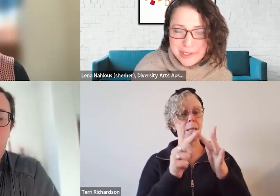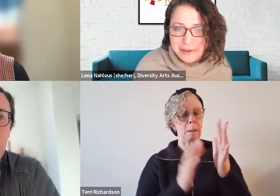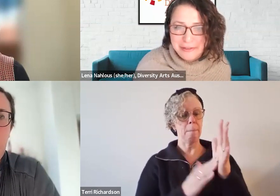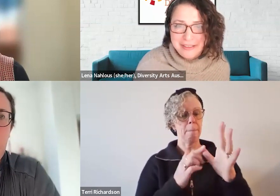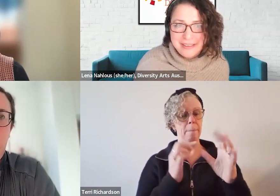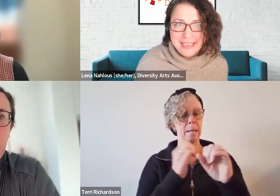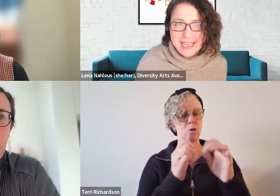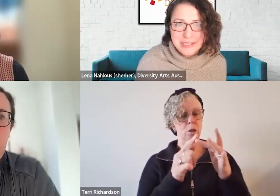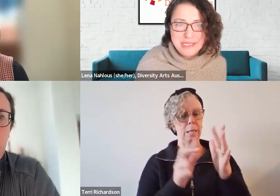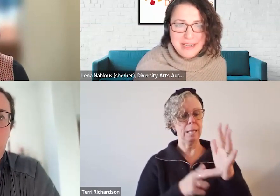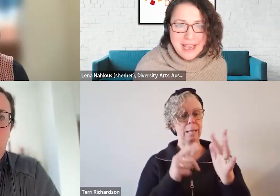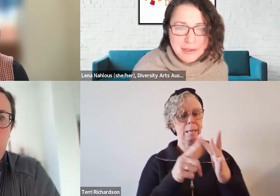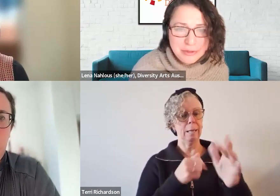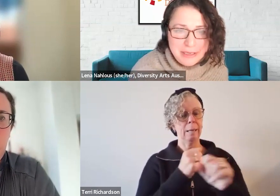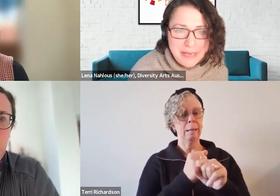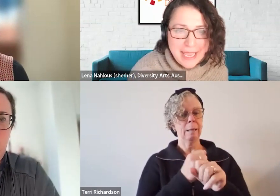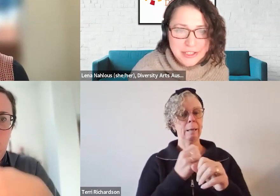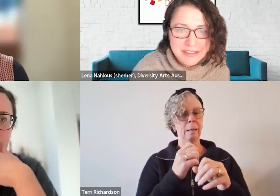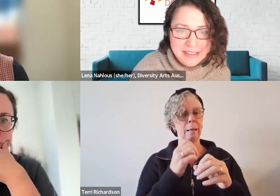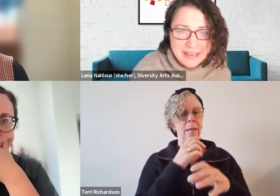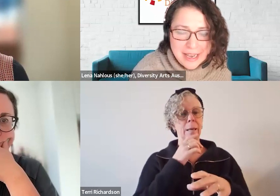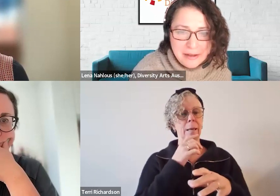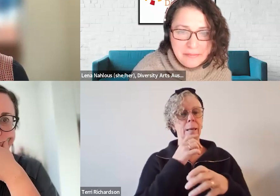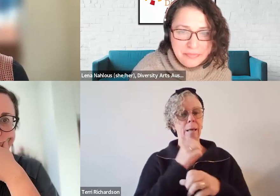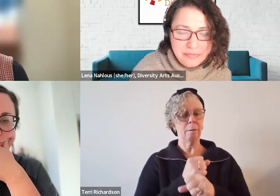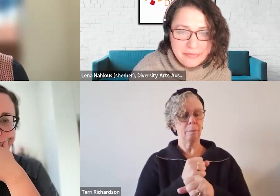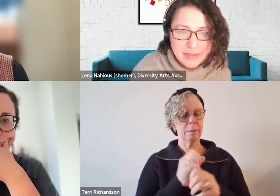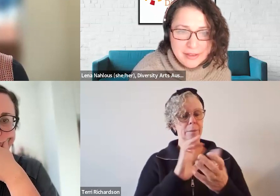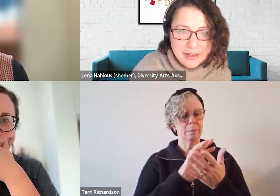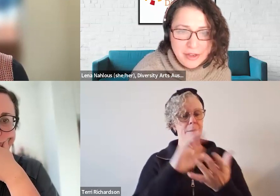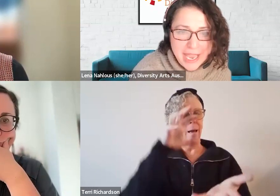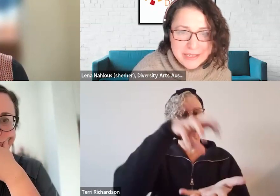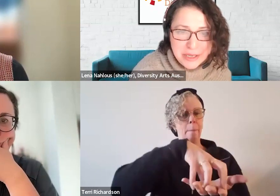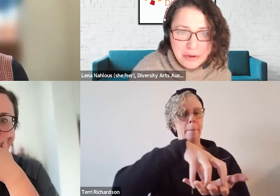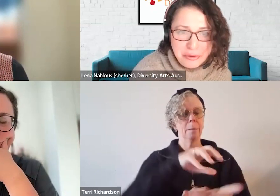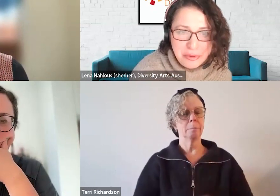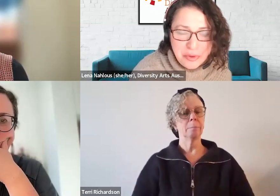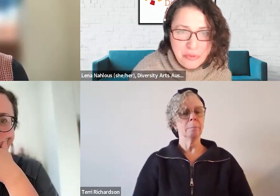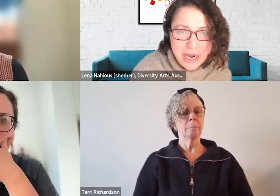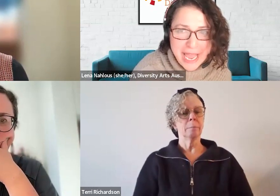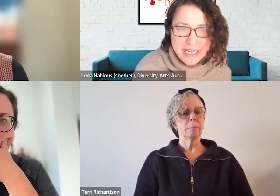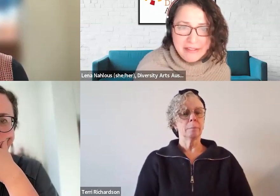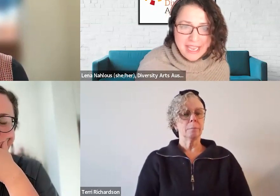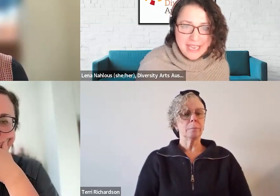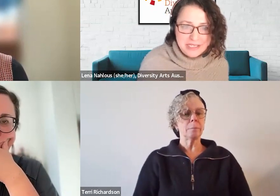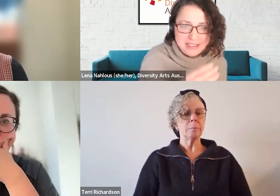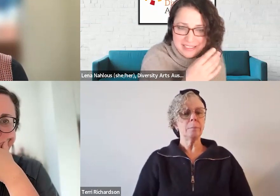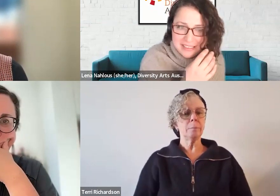Kate's recent article in Meanjin. OK, so we have another case study to show